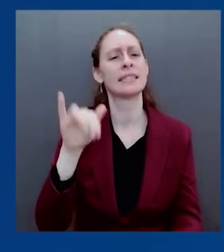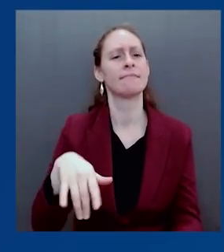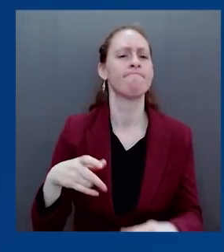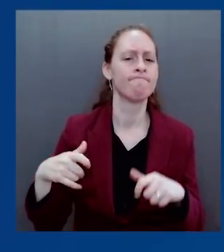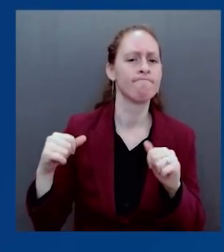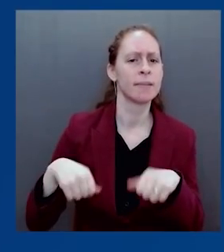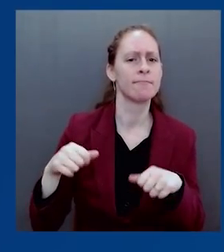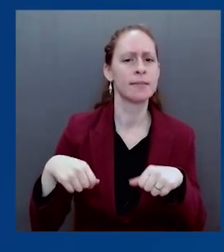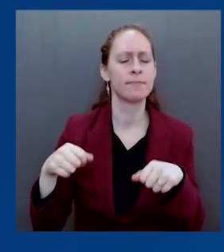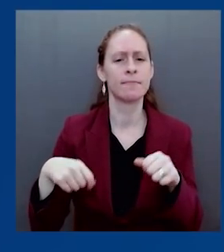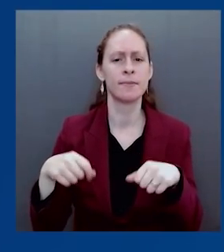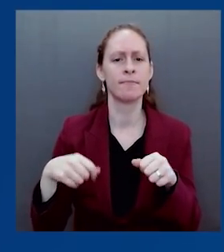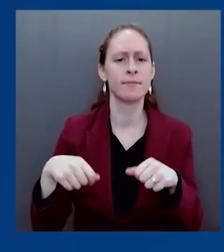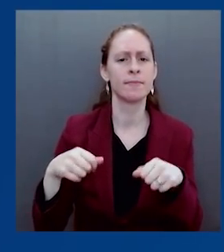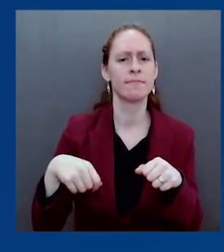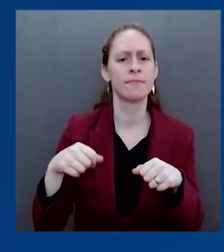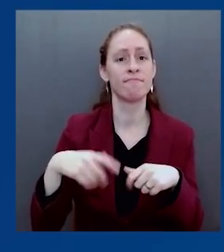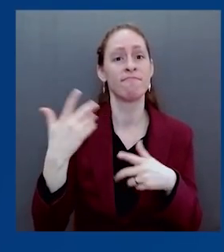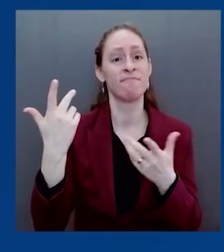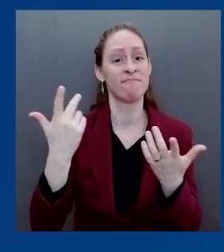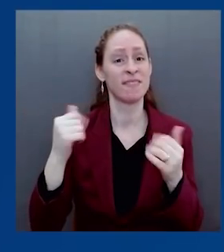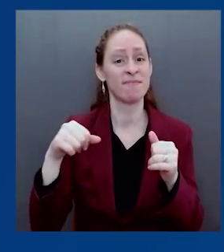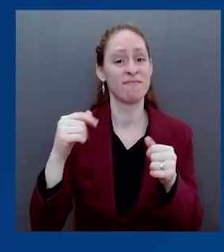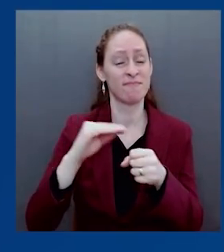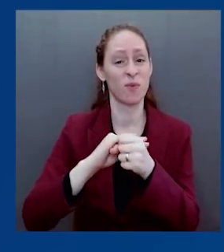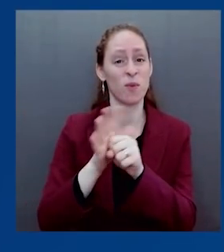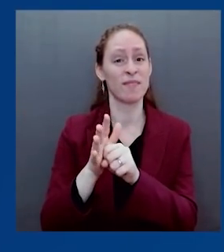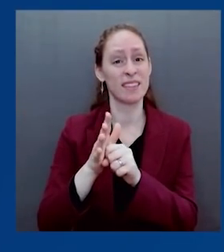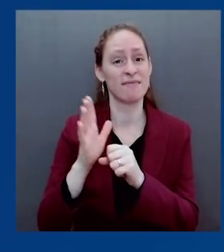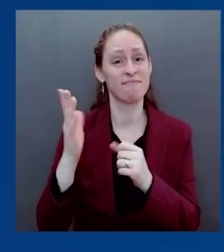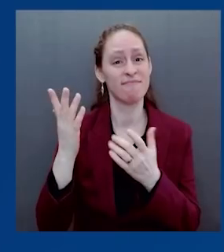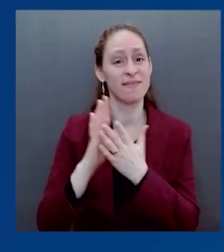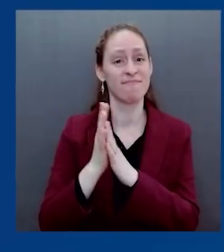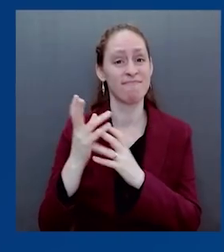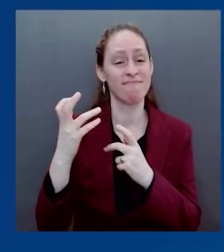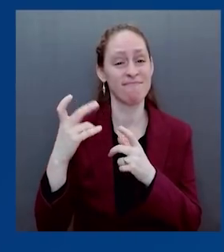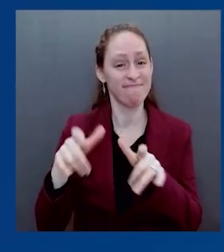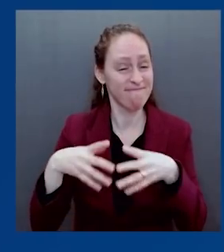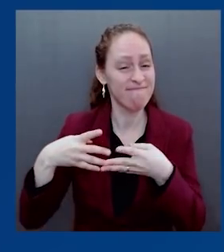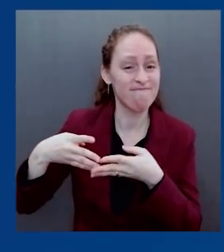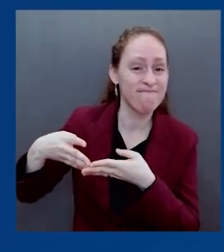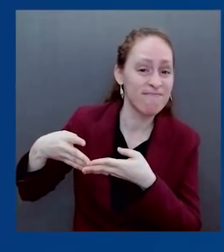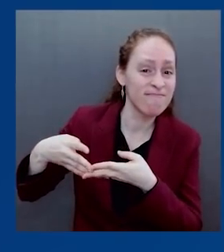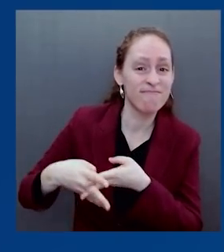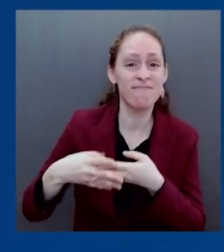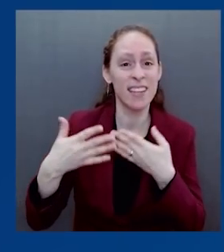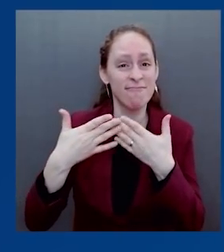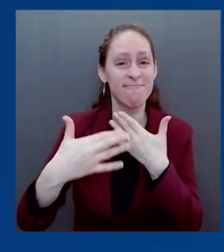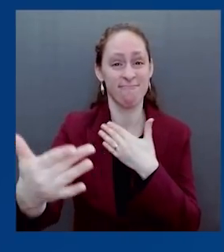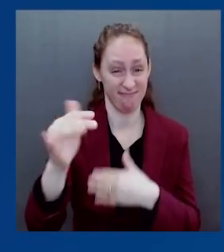Dr. Fauci. Dr. Fauci: Yeah, thank you very much for that question. What Dr. Woodcock was referring